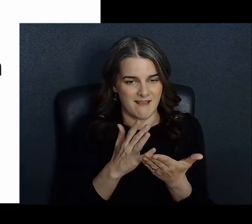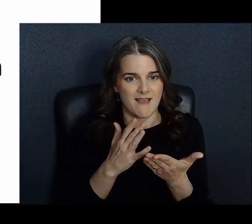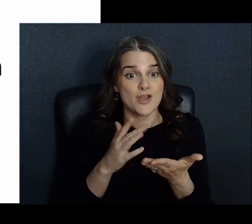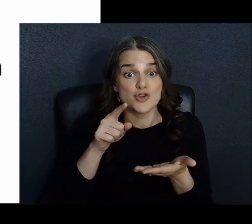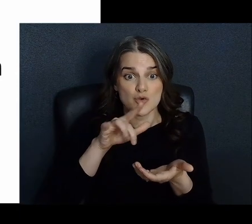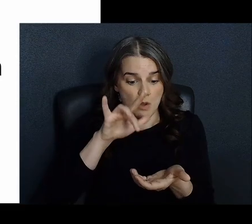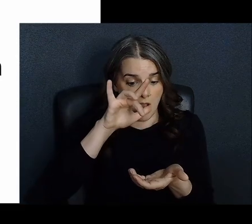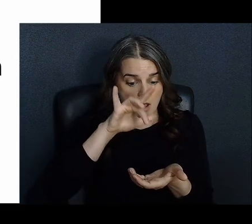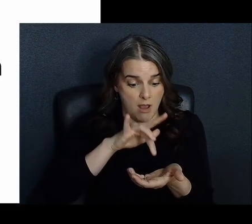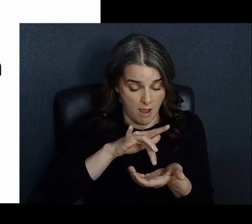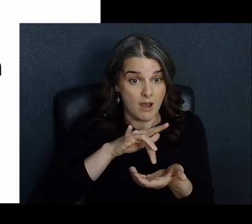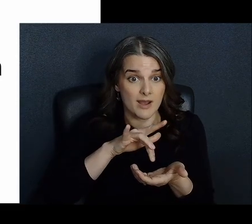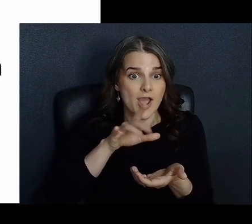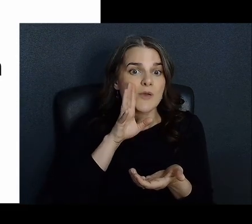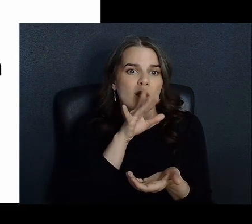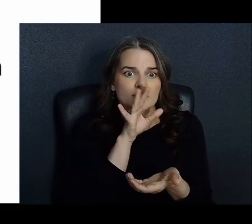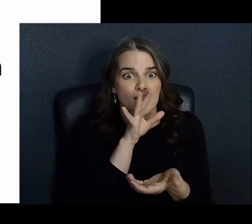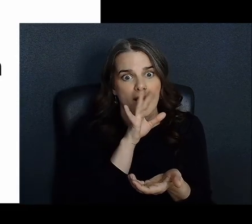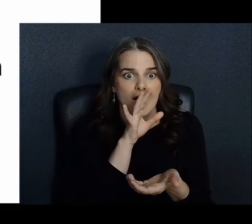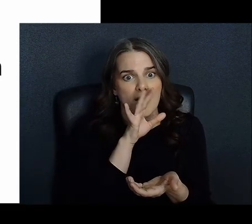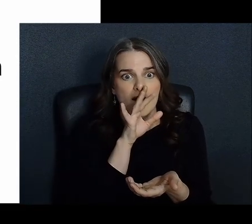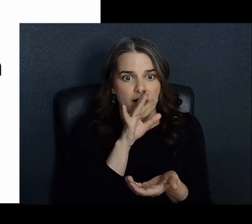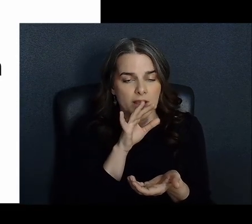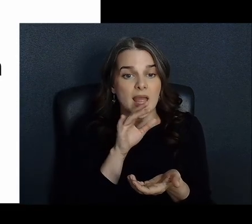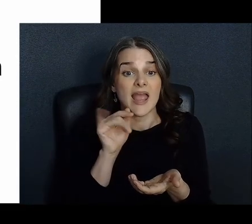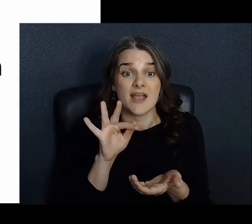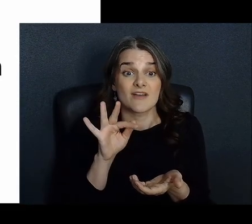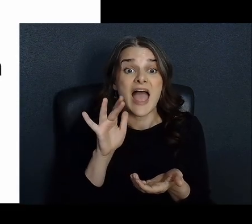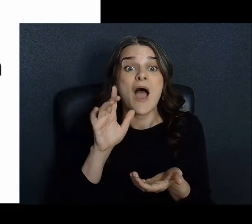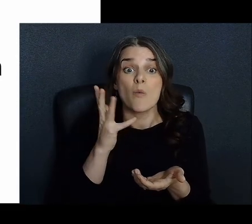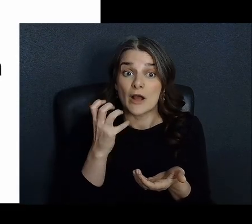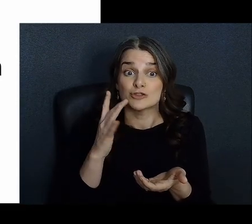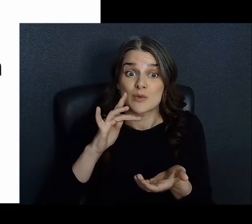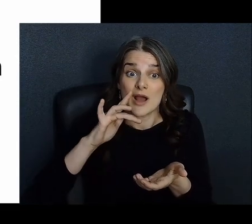And in order for you to activate it, you're going to have to double tap. So each time you put your finger on an icon,